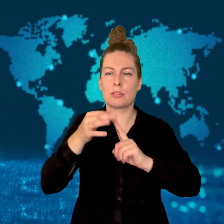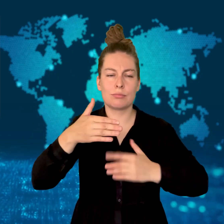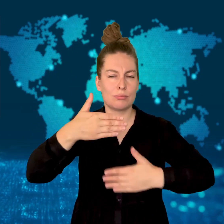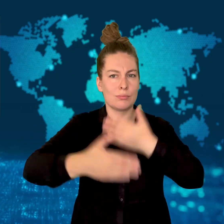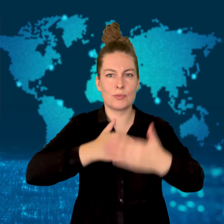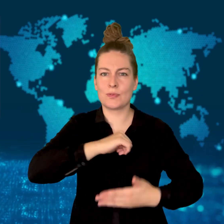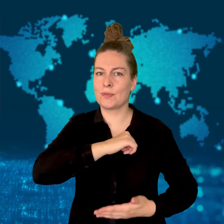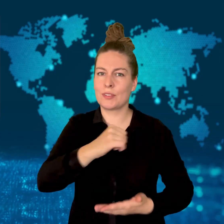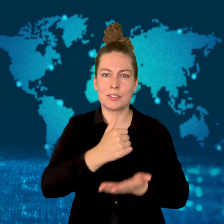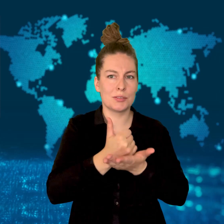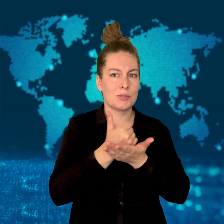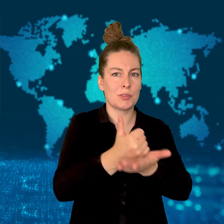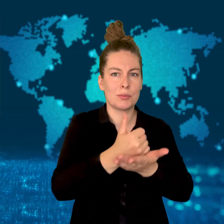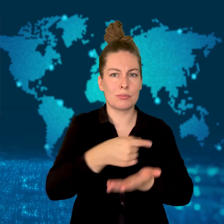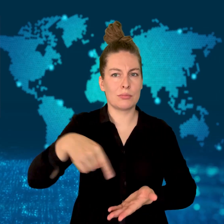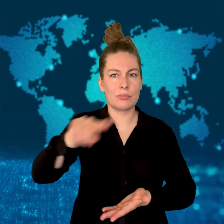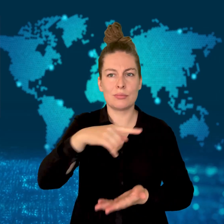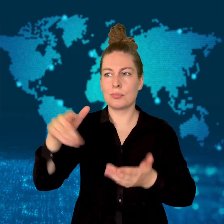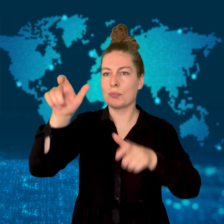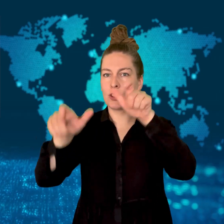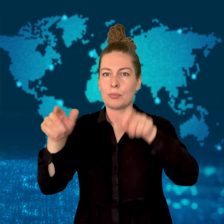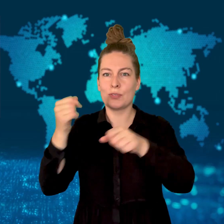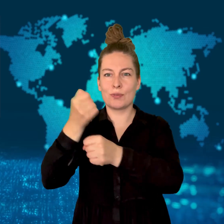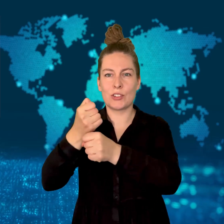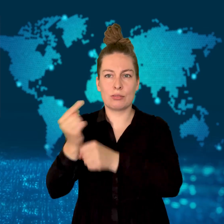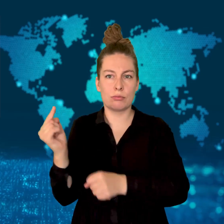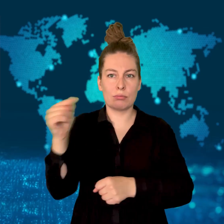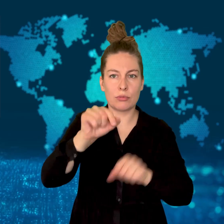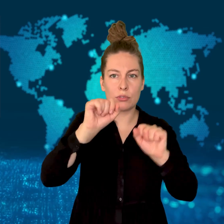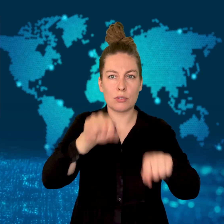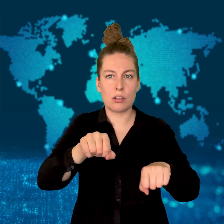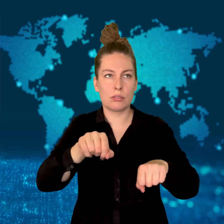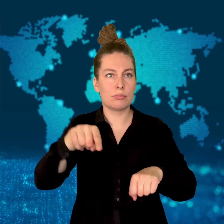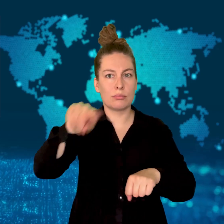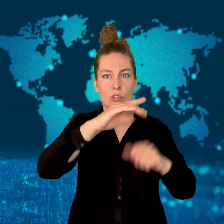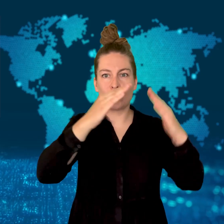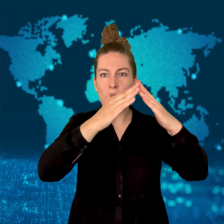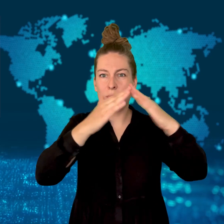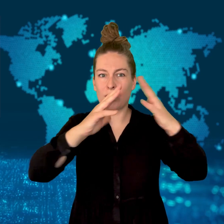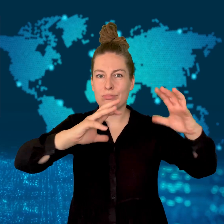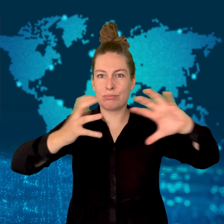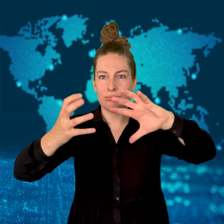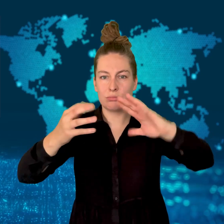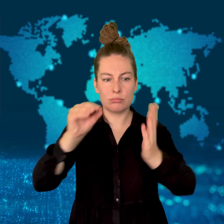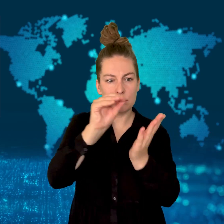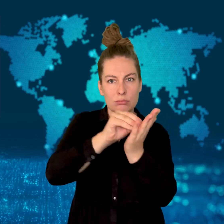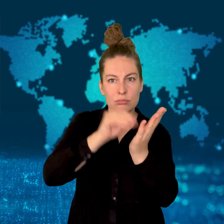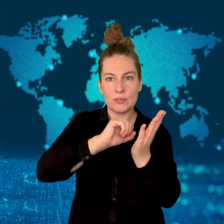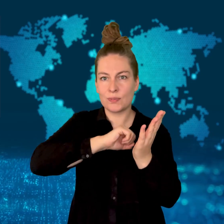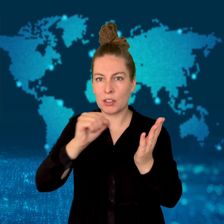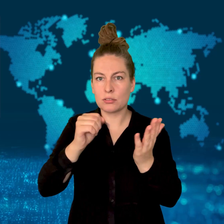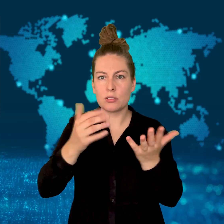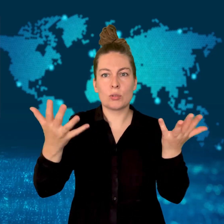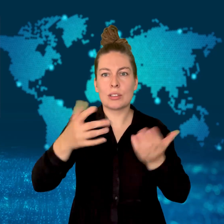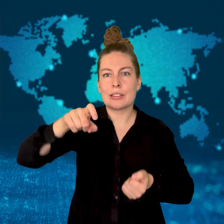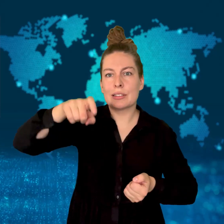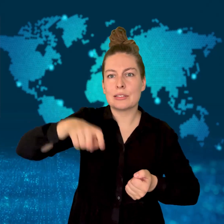There were efforts underway to help assess the damage to buildings